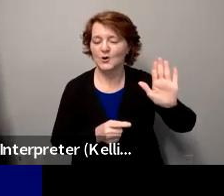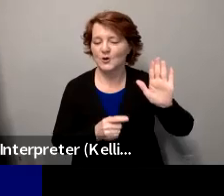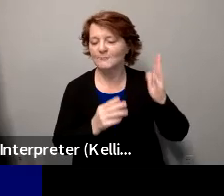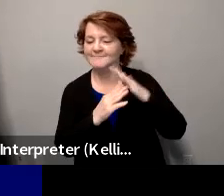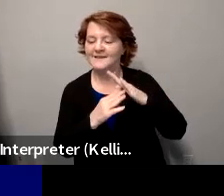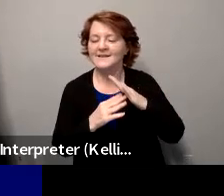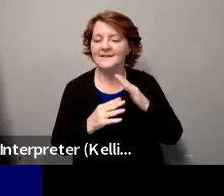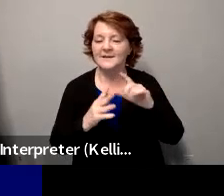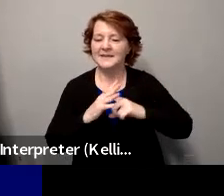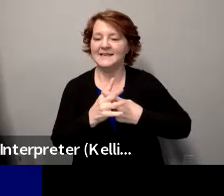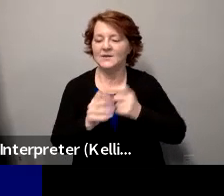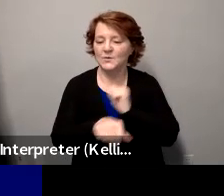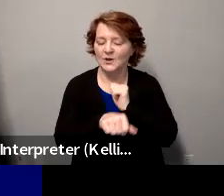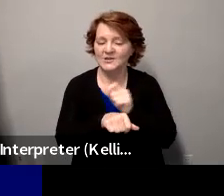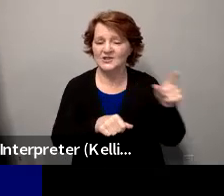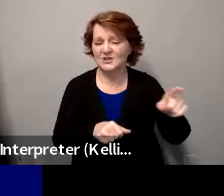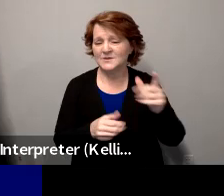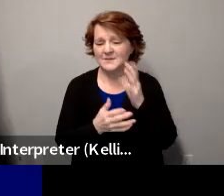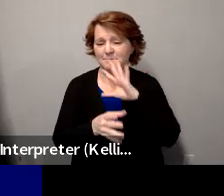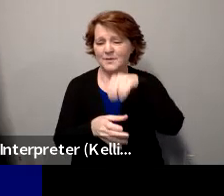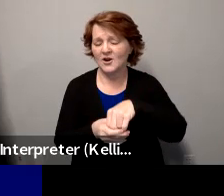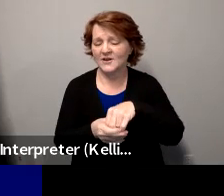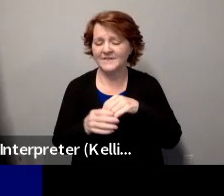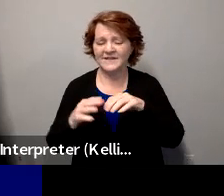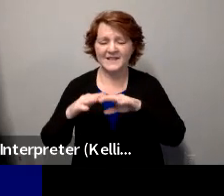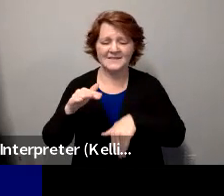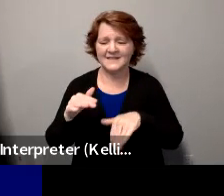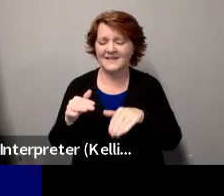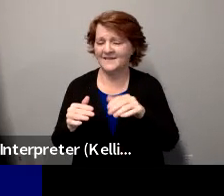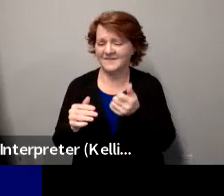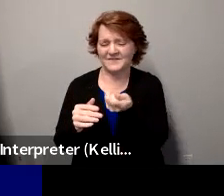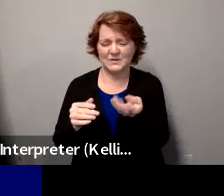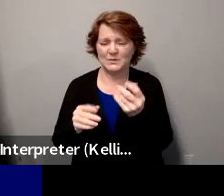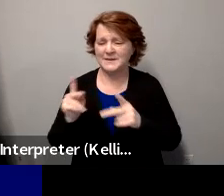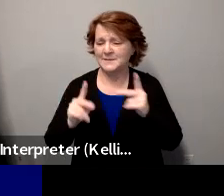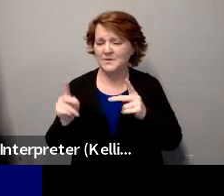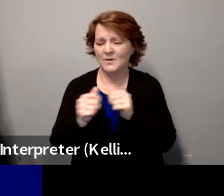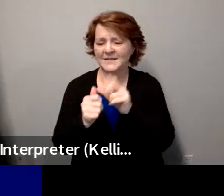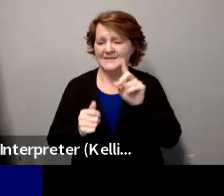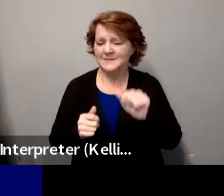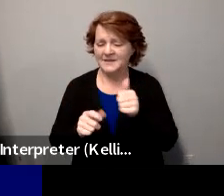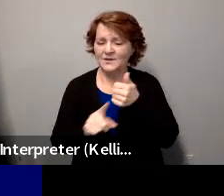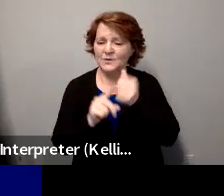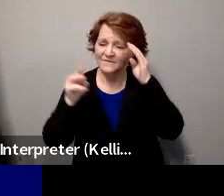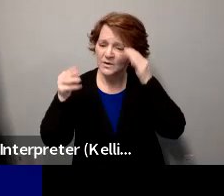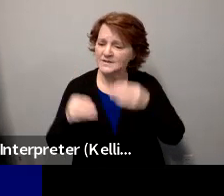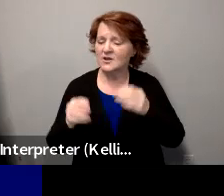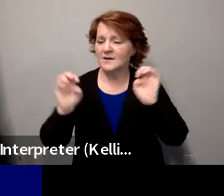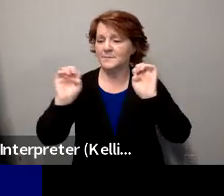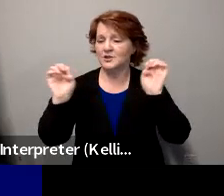Emcee: I have to remember ABCDE. All right. June is well-known for her